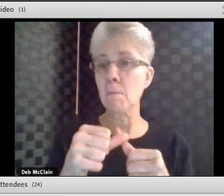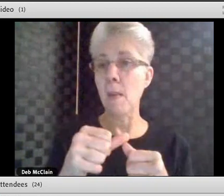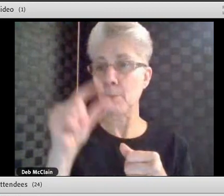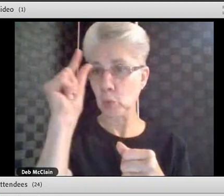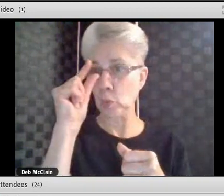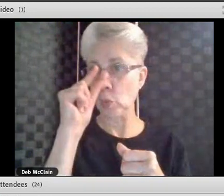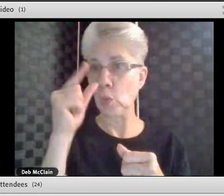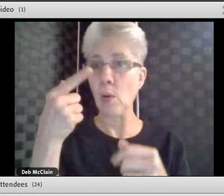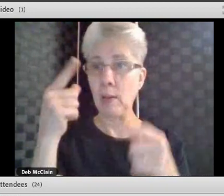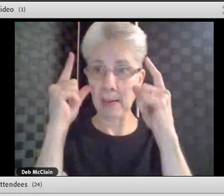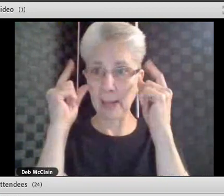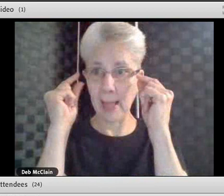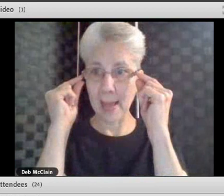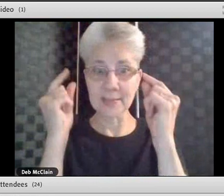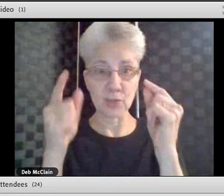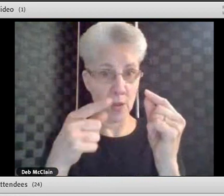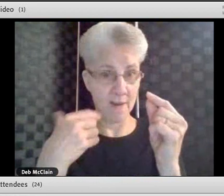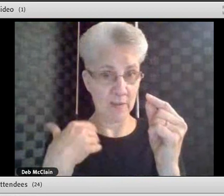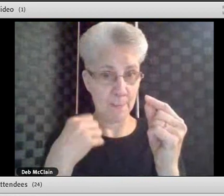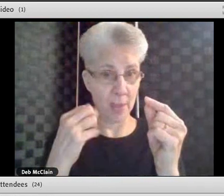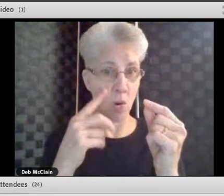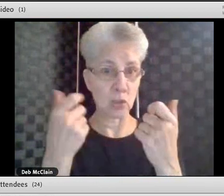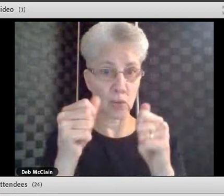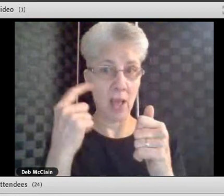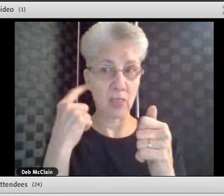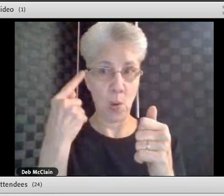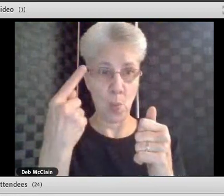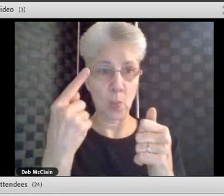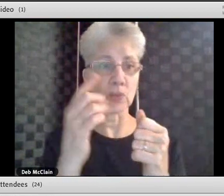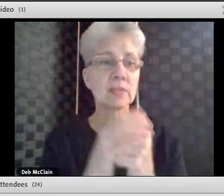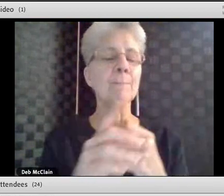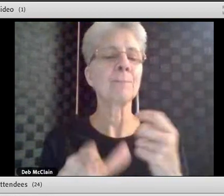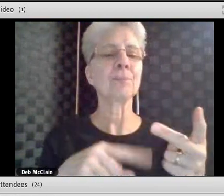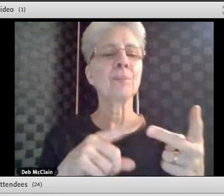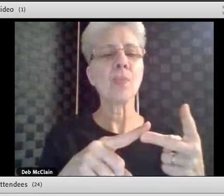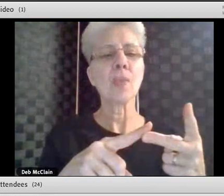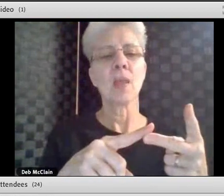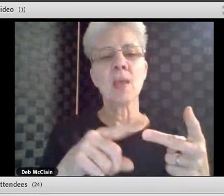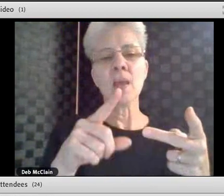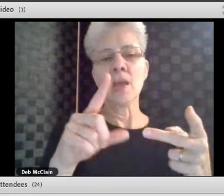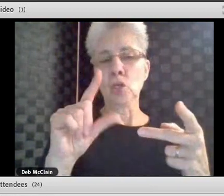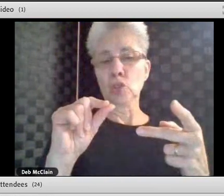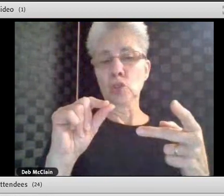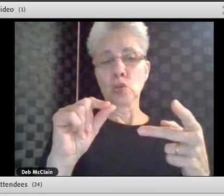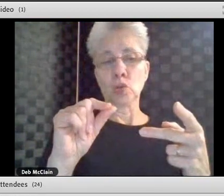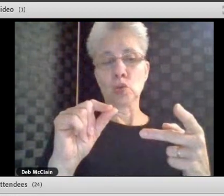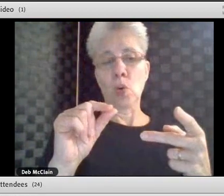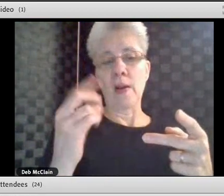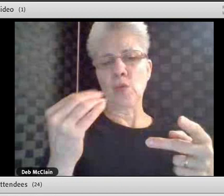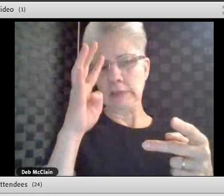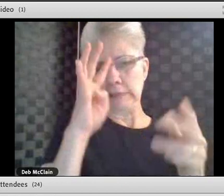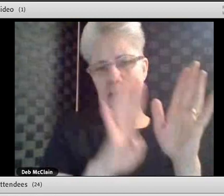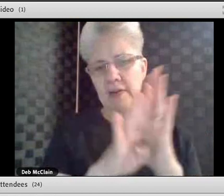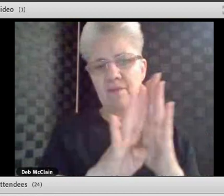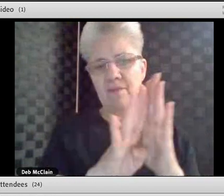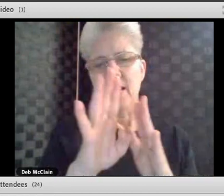Did anybody have a pair of those or try those out? And then in 2014, they came out with the Google Cardboard,